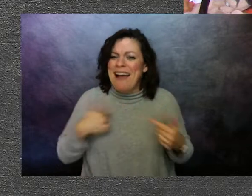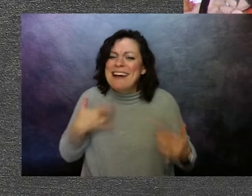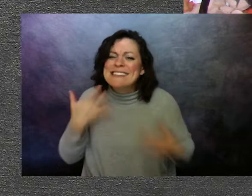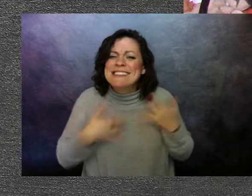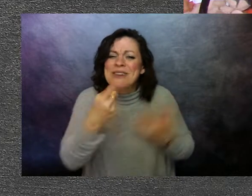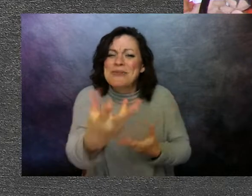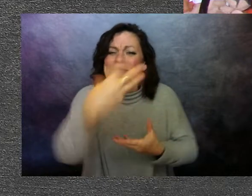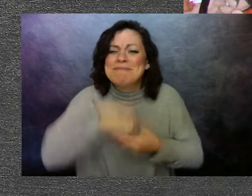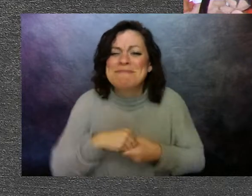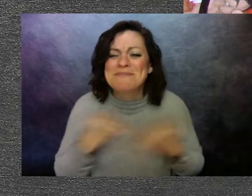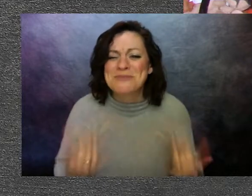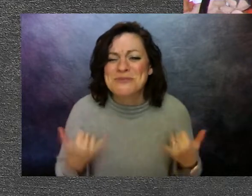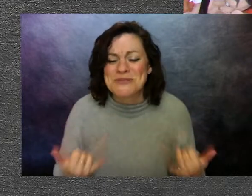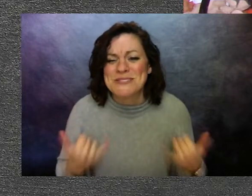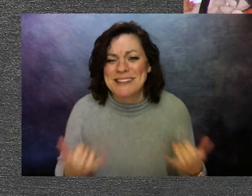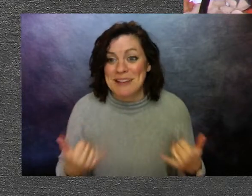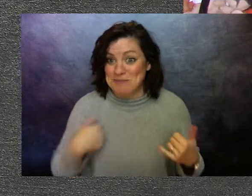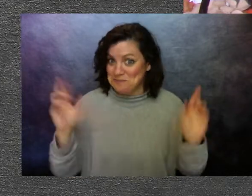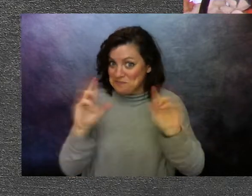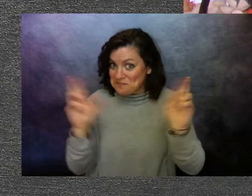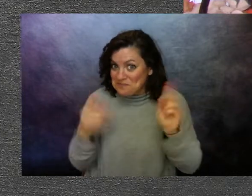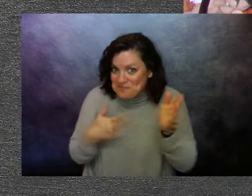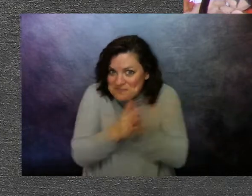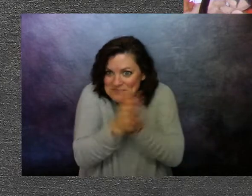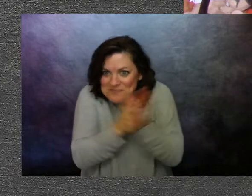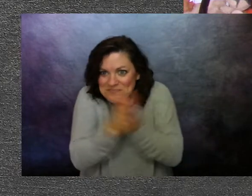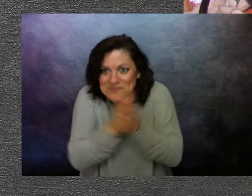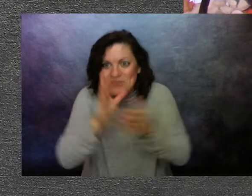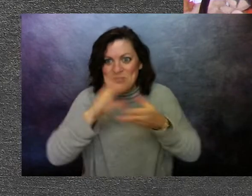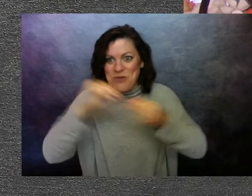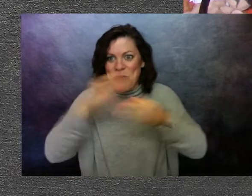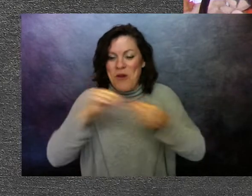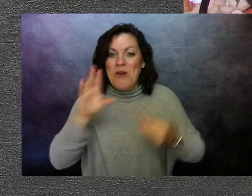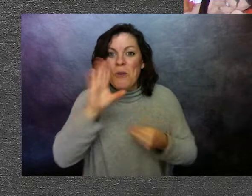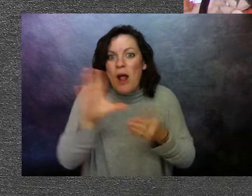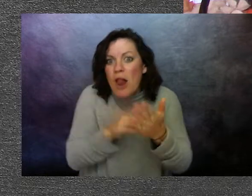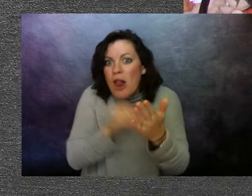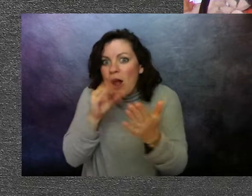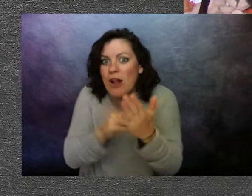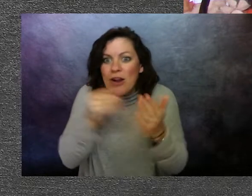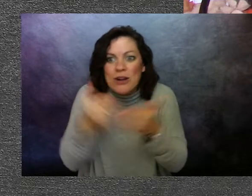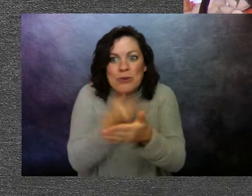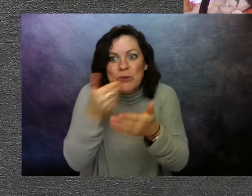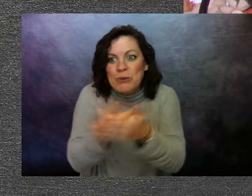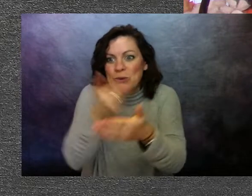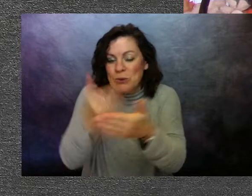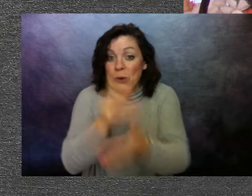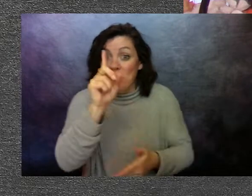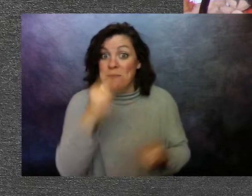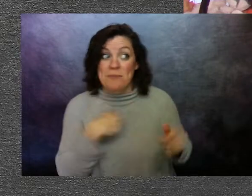I know that I'm excited to read this story and get to learn some new things with you. So, I'm gonna go get my book and I'll meet you